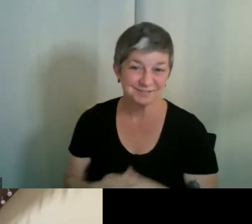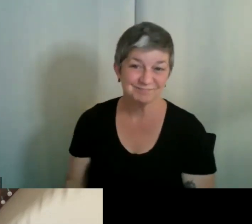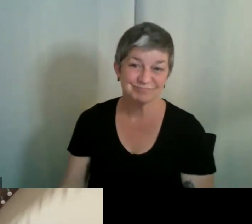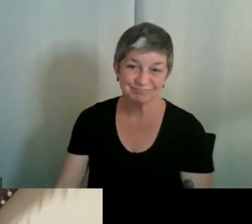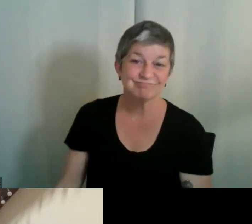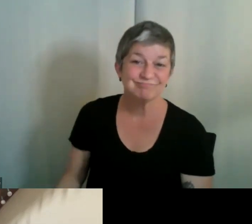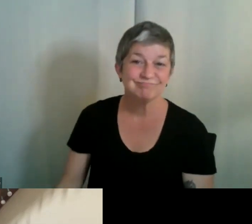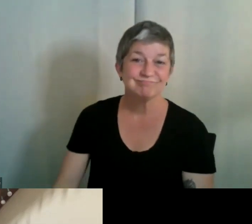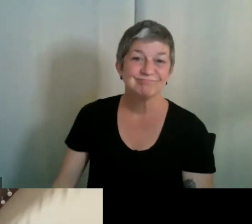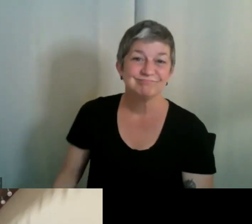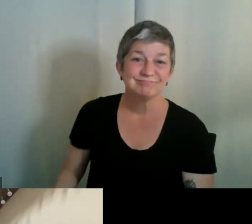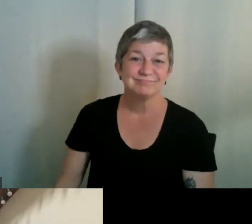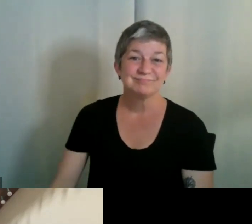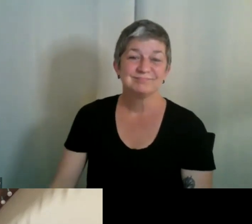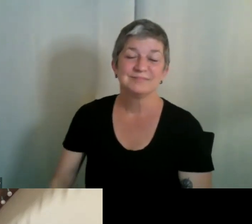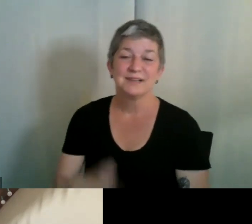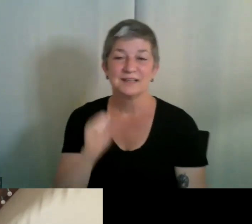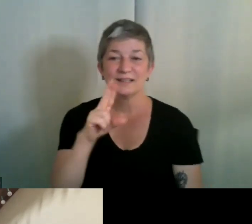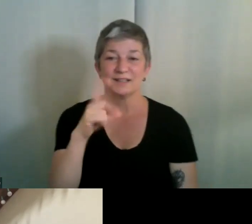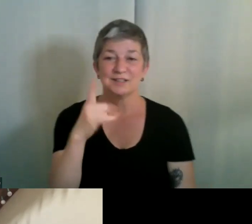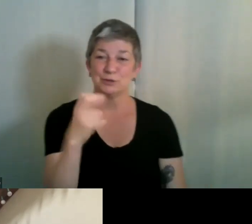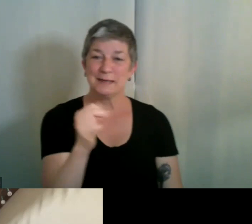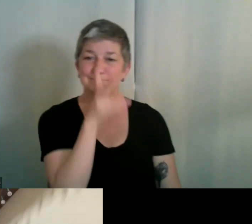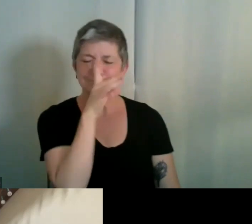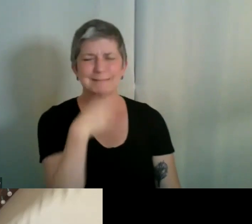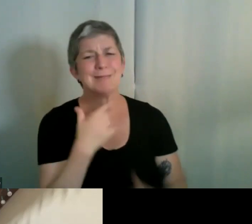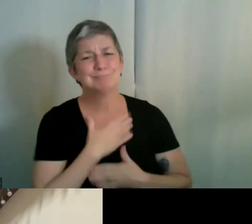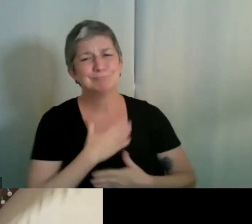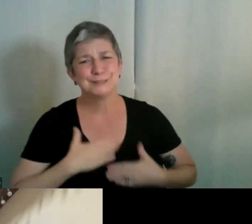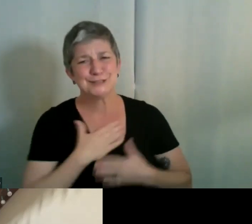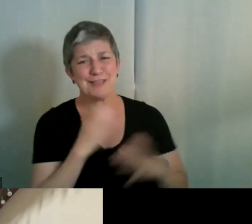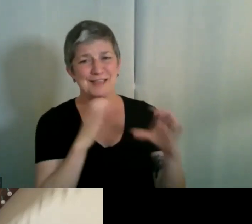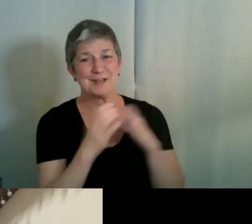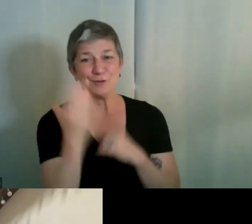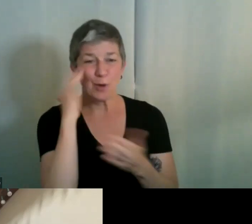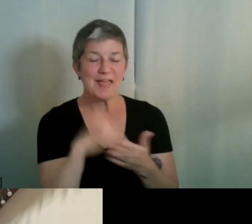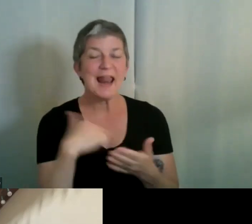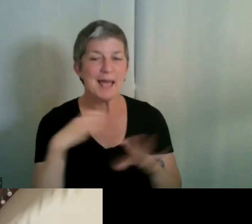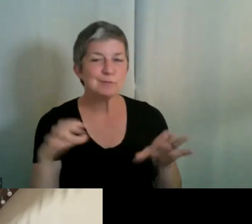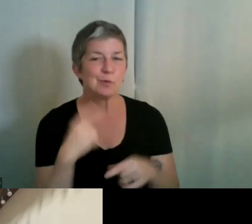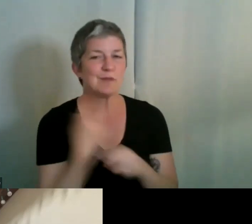Amazing. I appreciate this conversation, just to know that I am doing the right thing. Because sometimes, like you